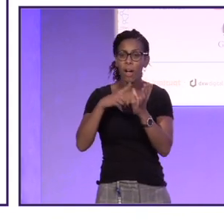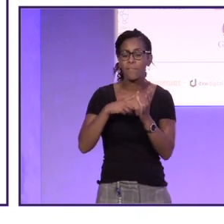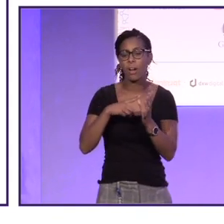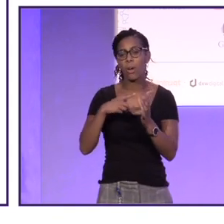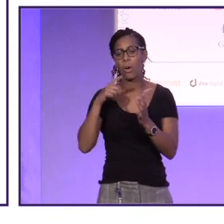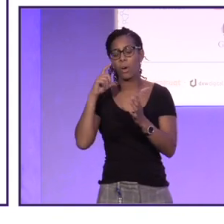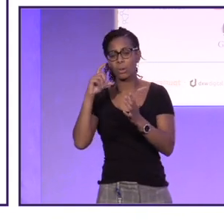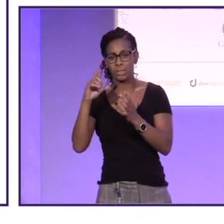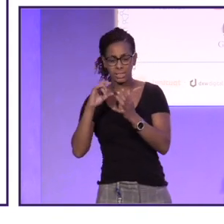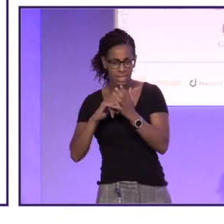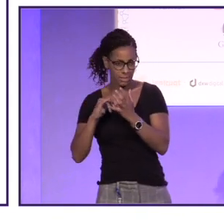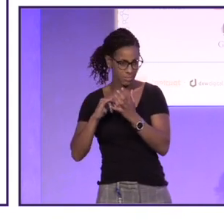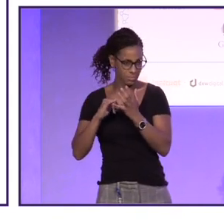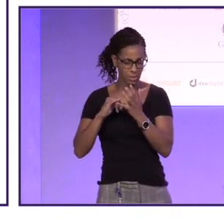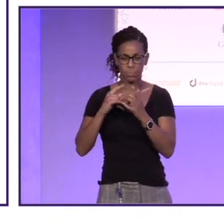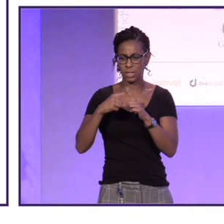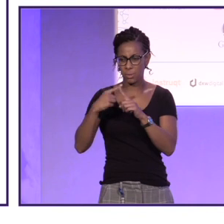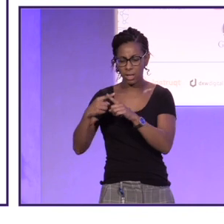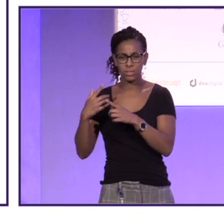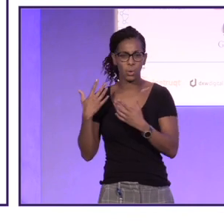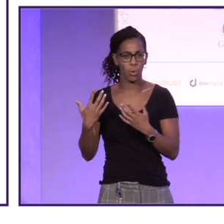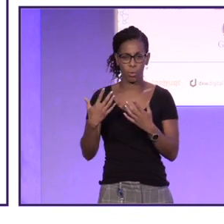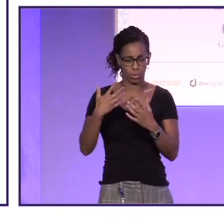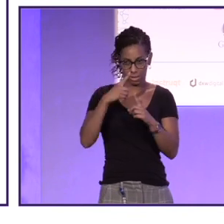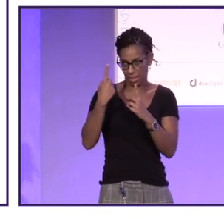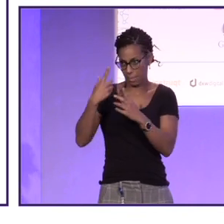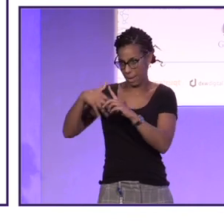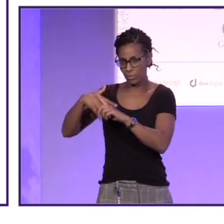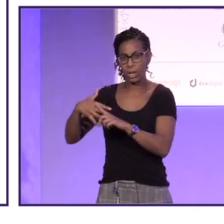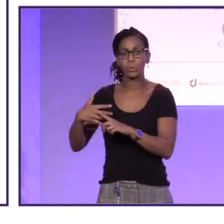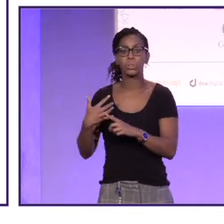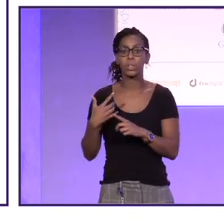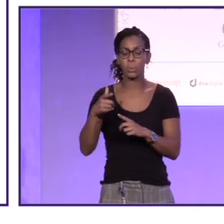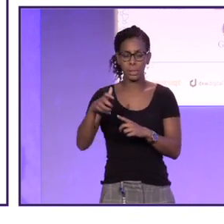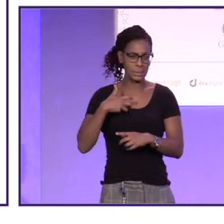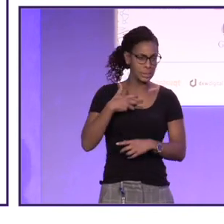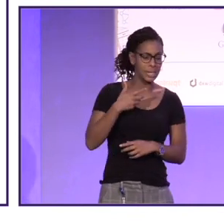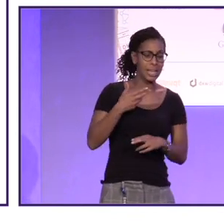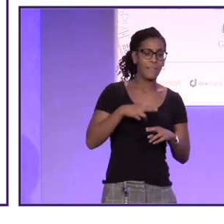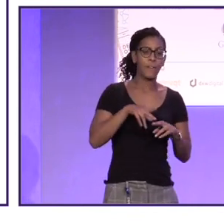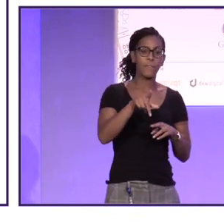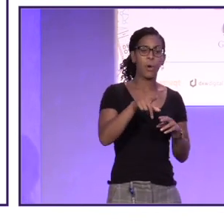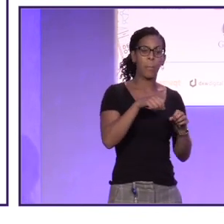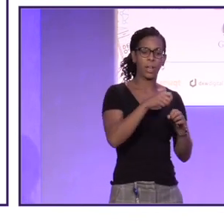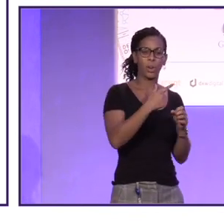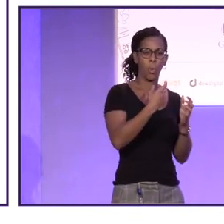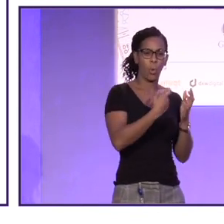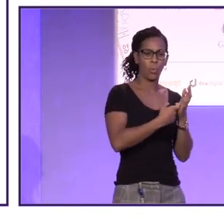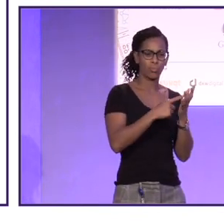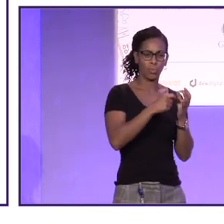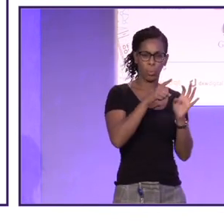or a Go background, then it could annoy you quite a lot. If you're from a Python and Ruby background, then that's more okay.